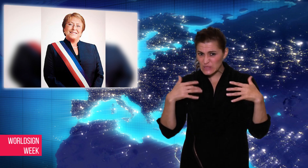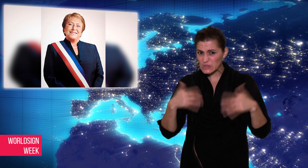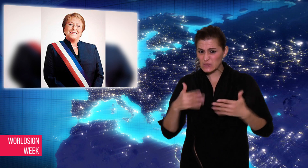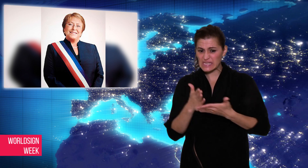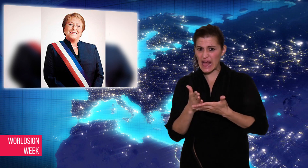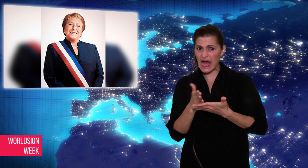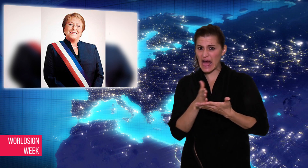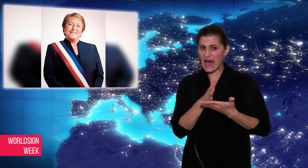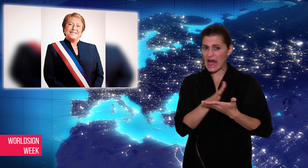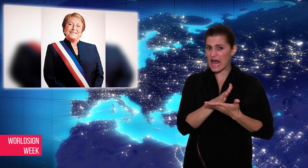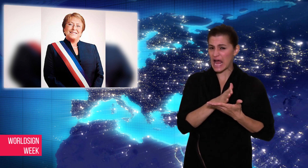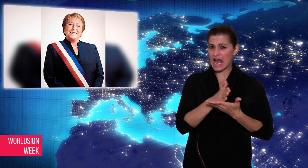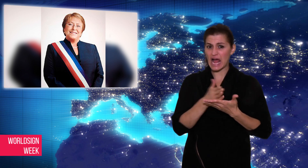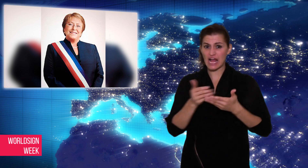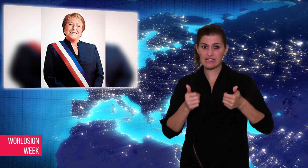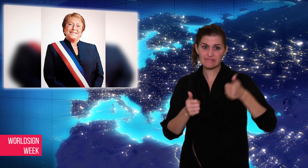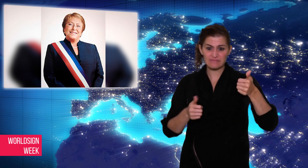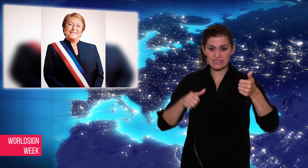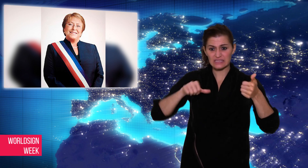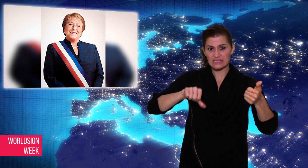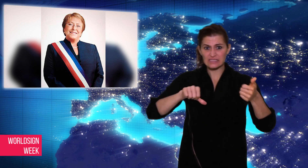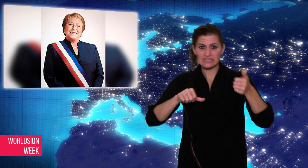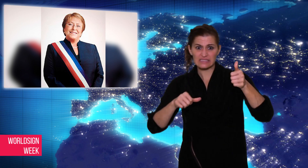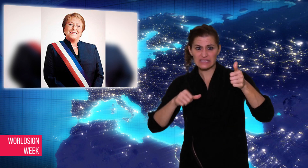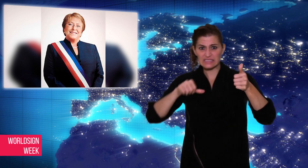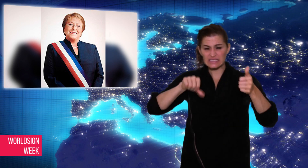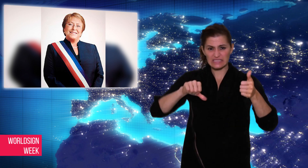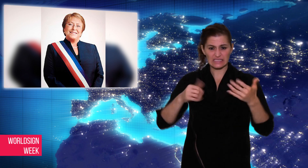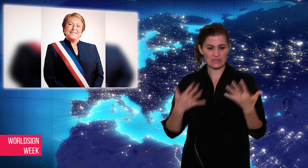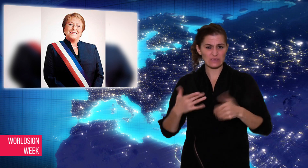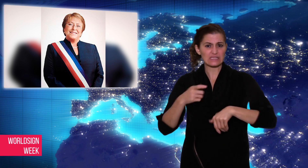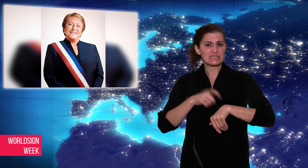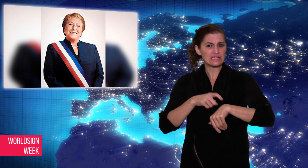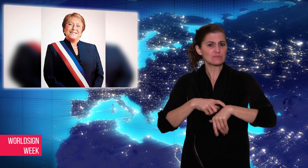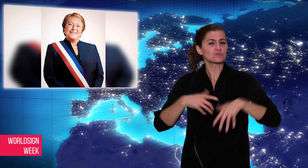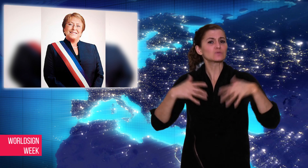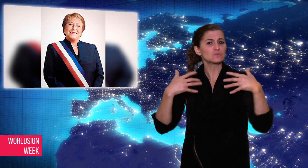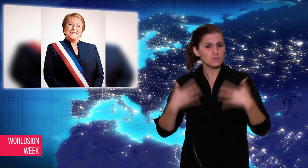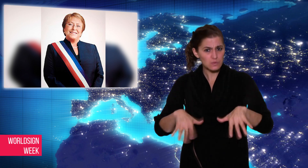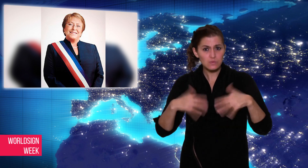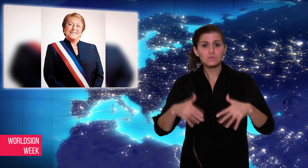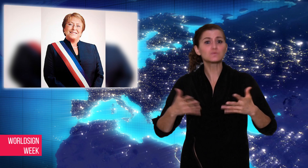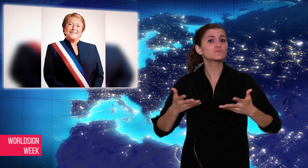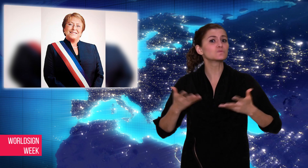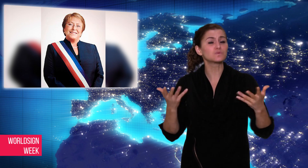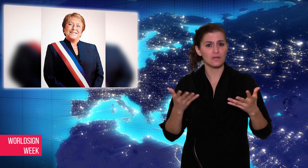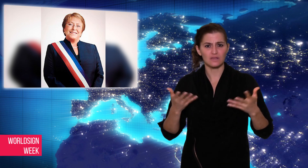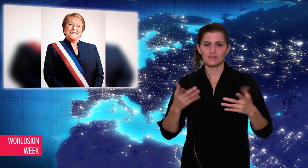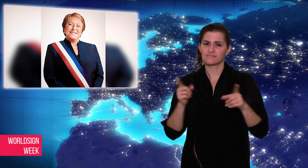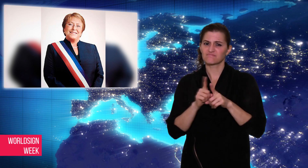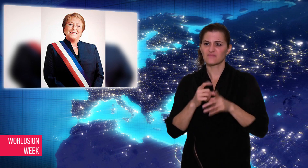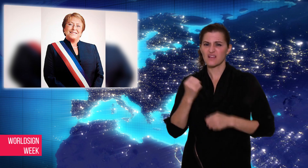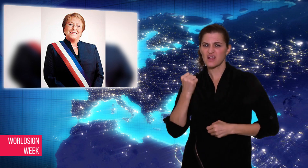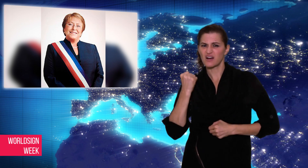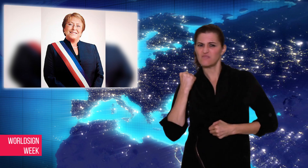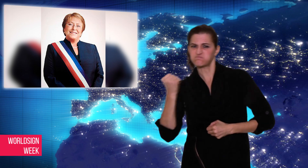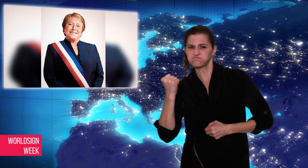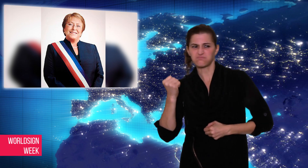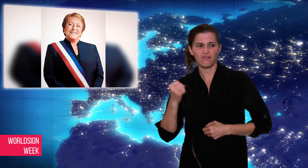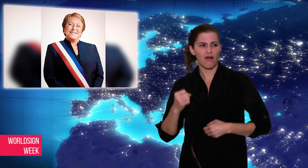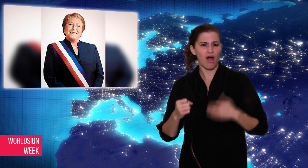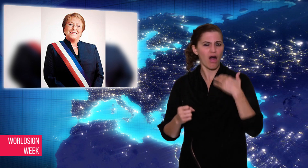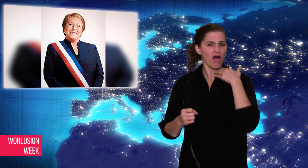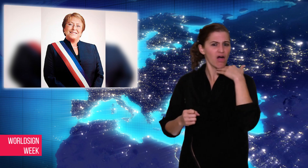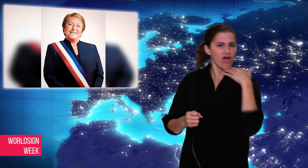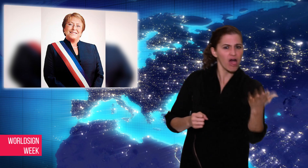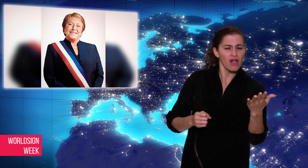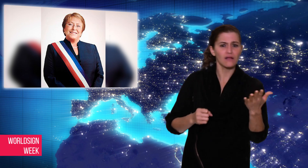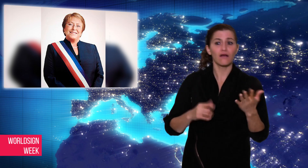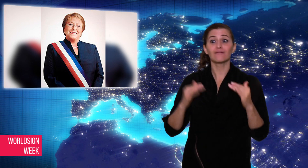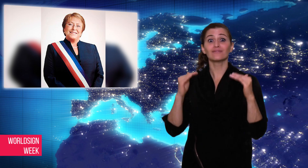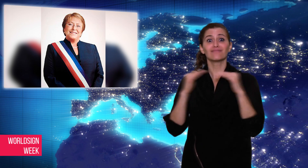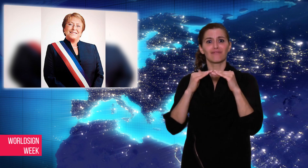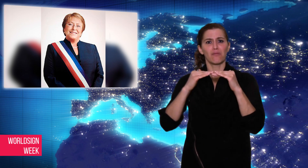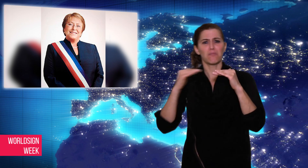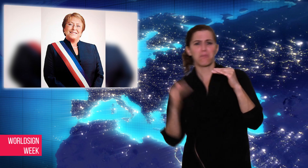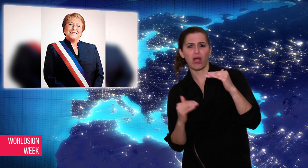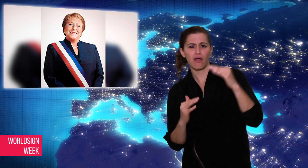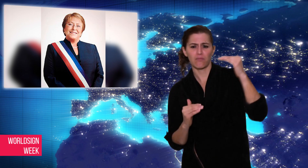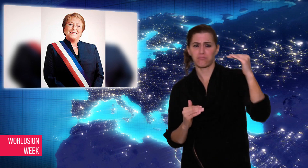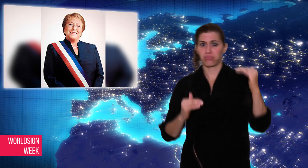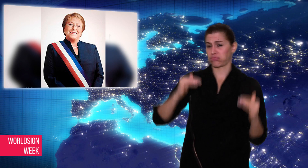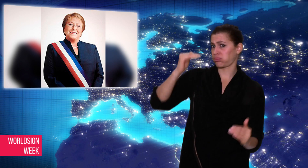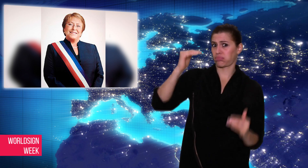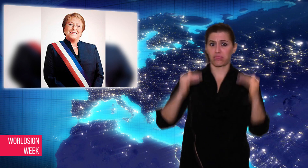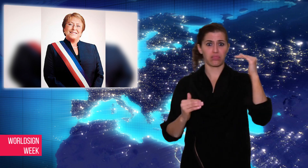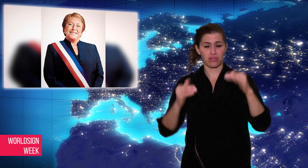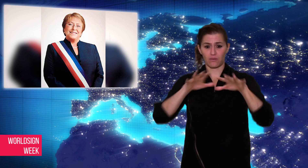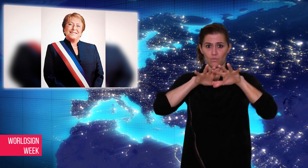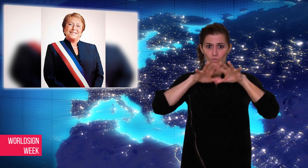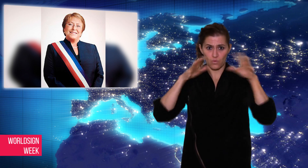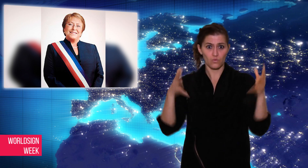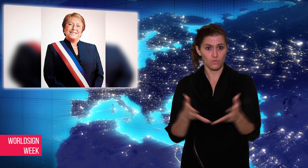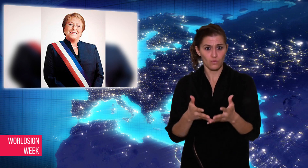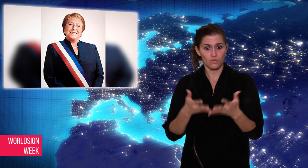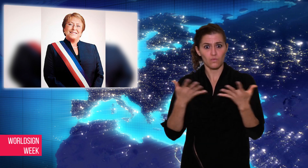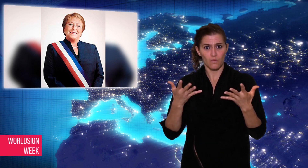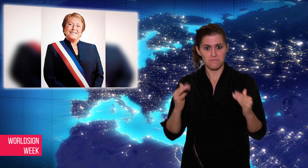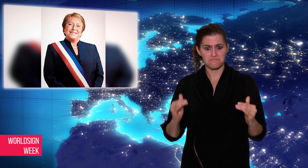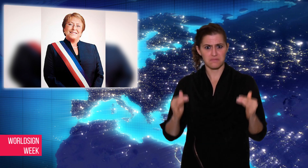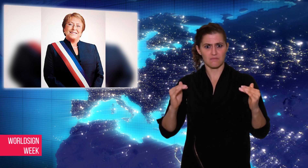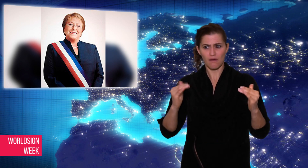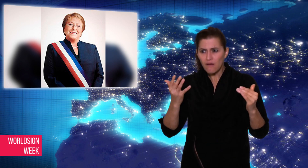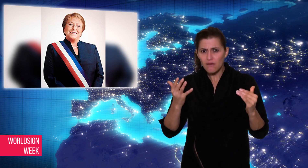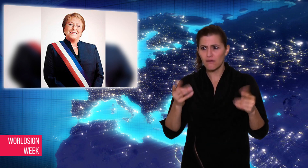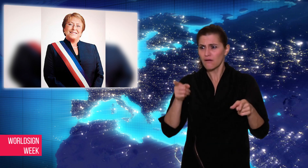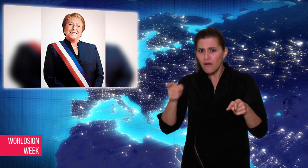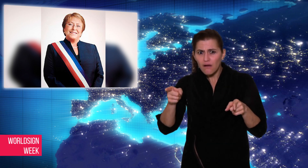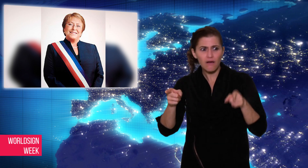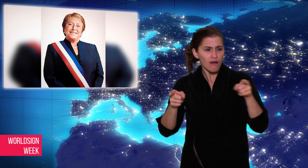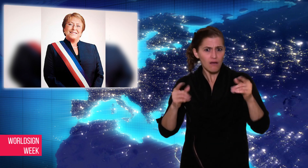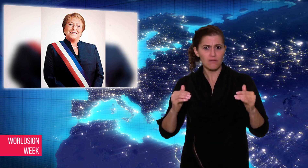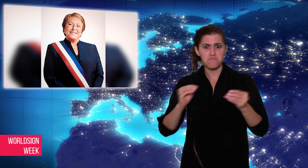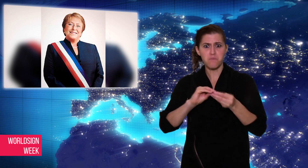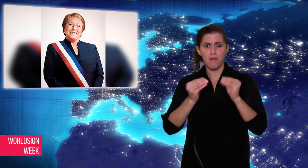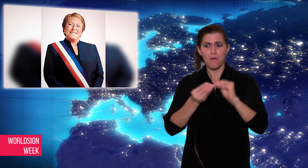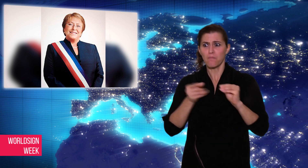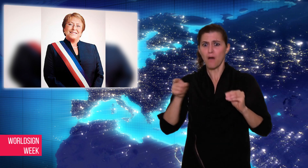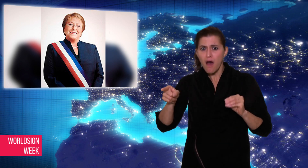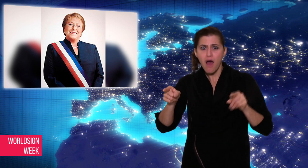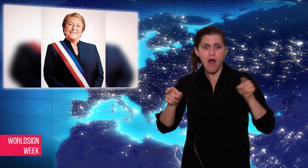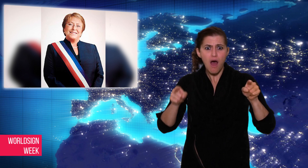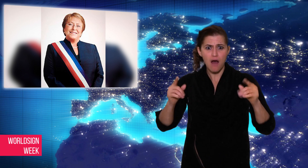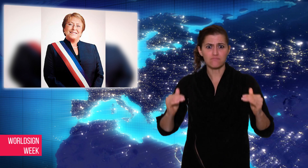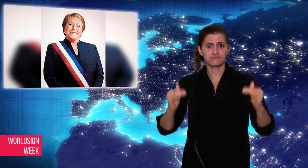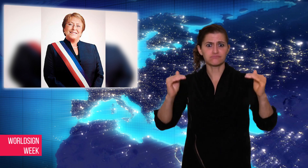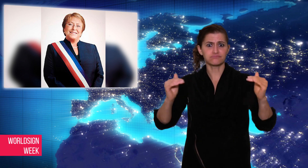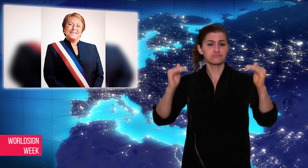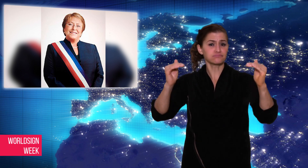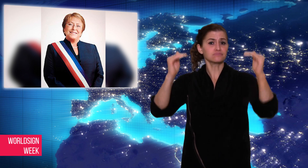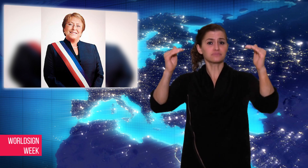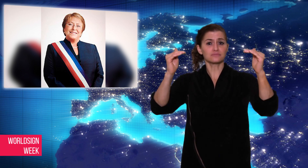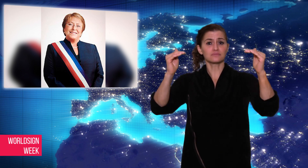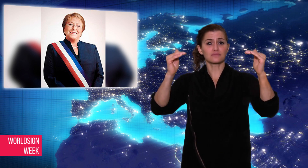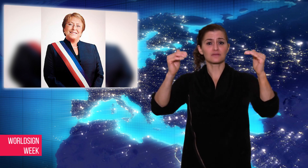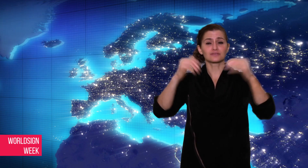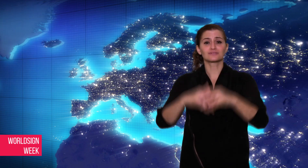inequality [on the rise.]”